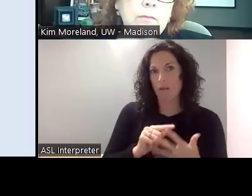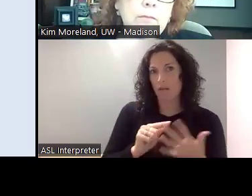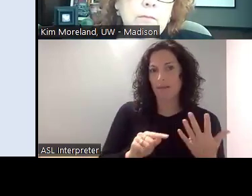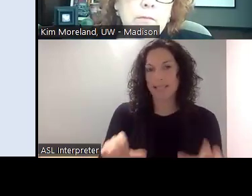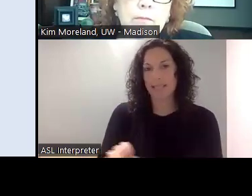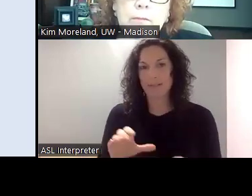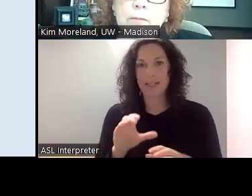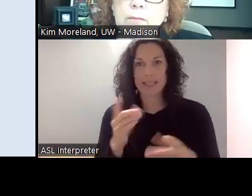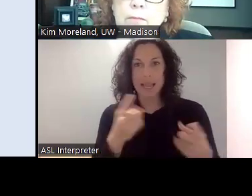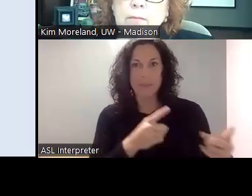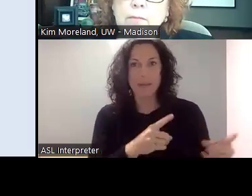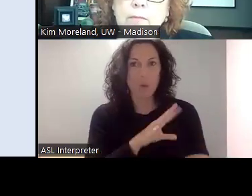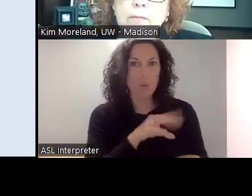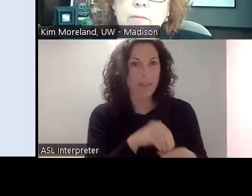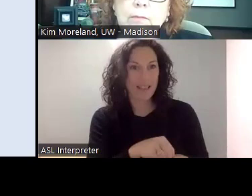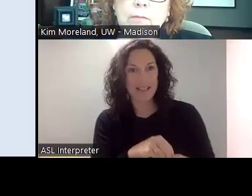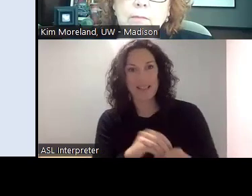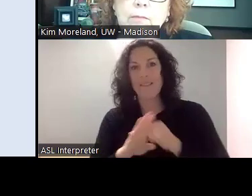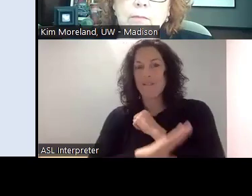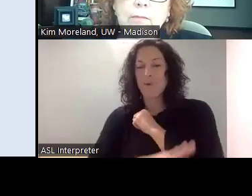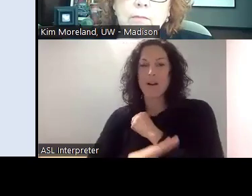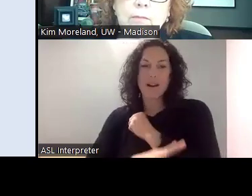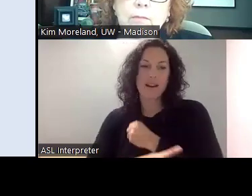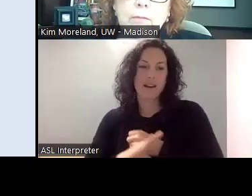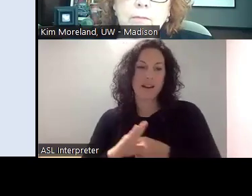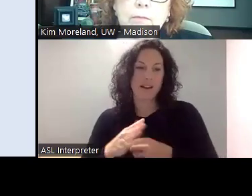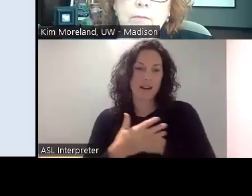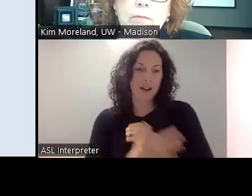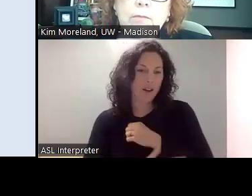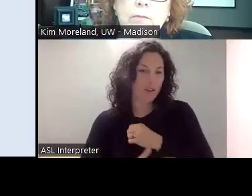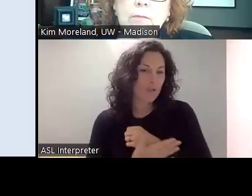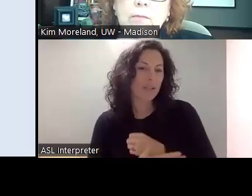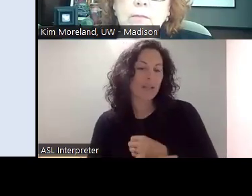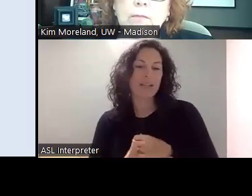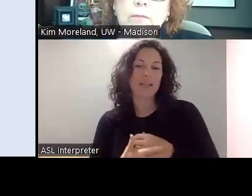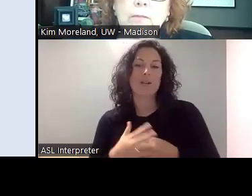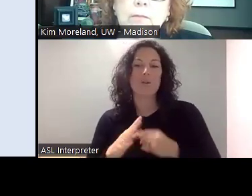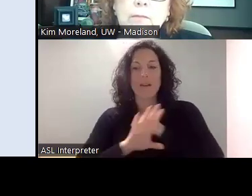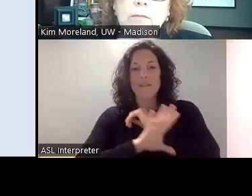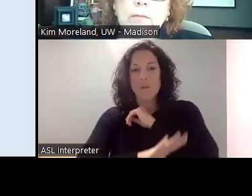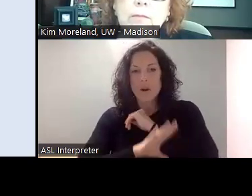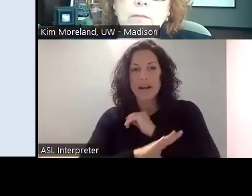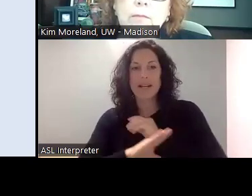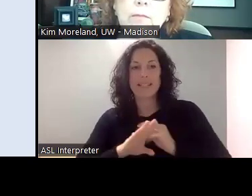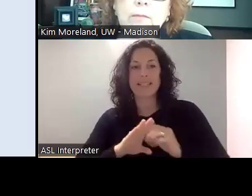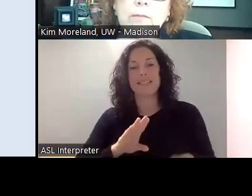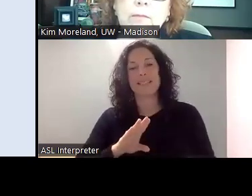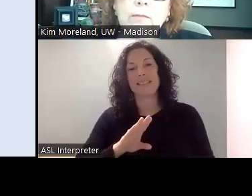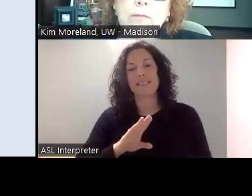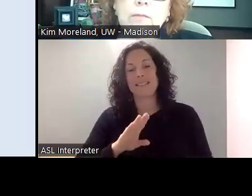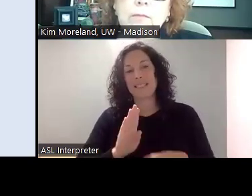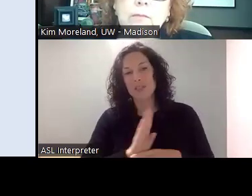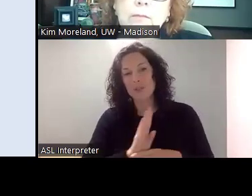happening in the foreign country or with the foreign institution so that we can make sure we have those regulatory issues covered.